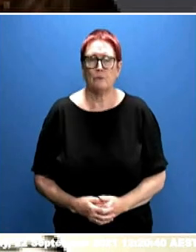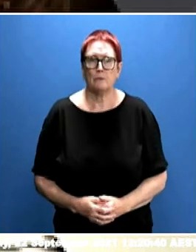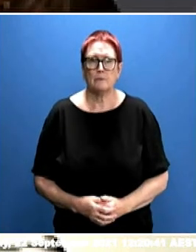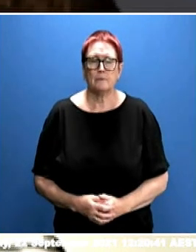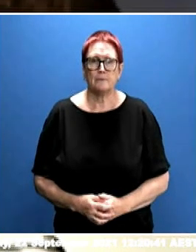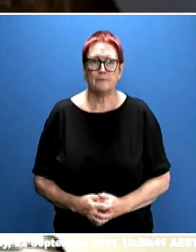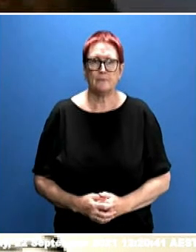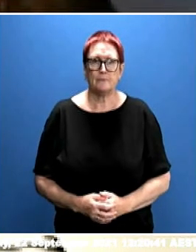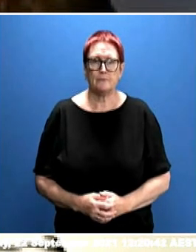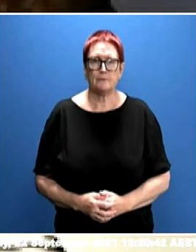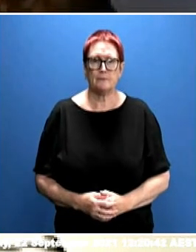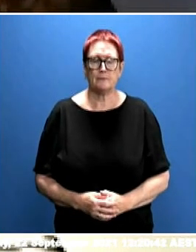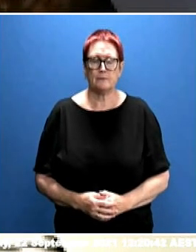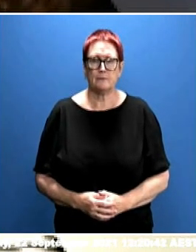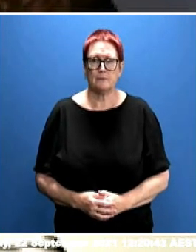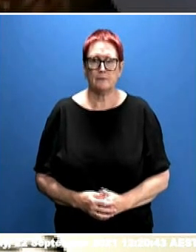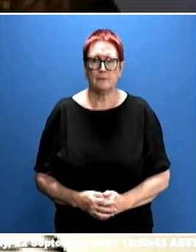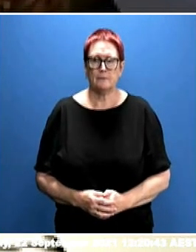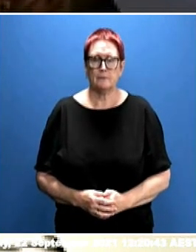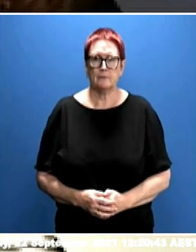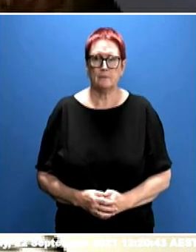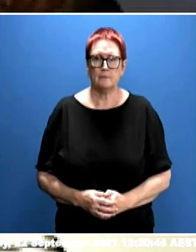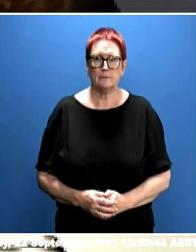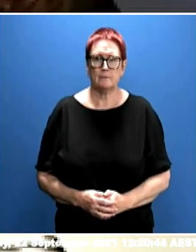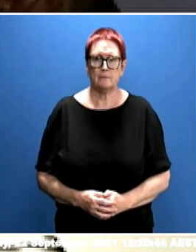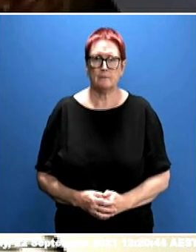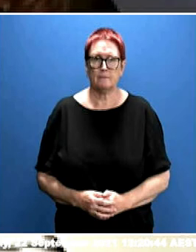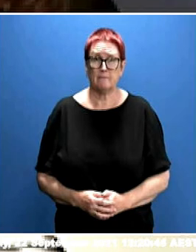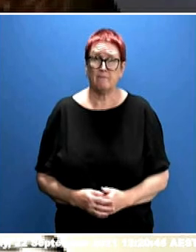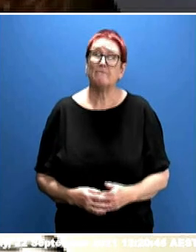And further we would say that, you would need more First Nations staff